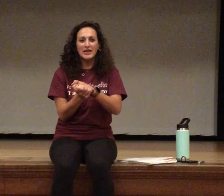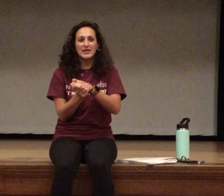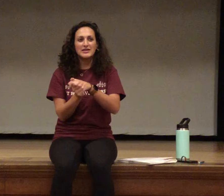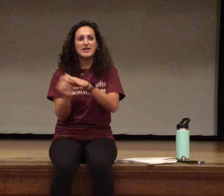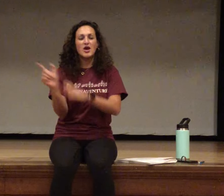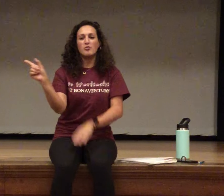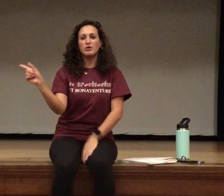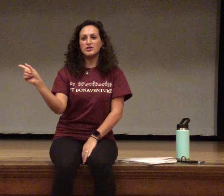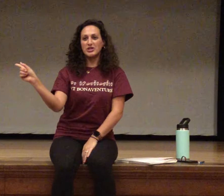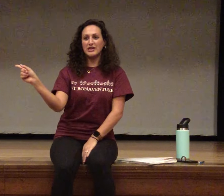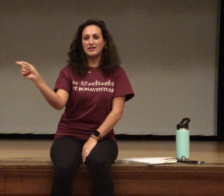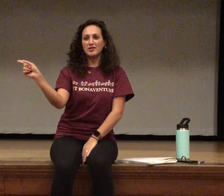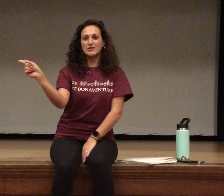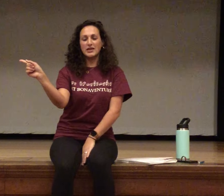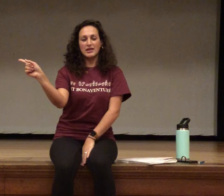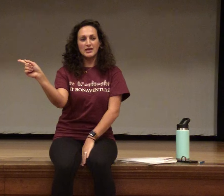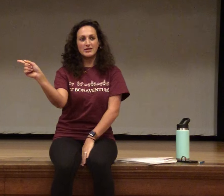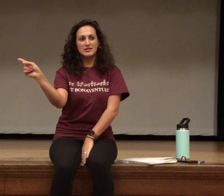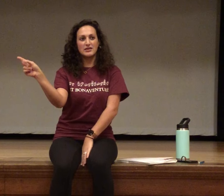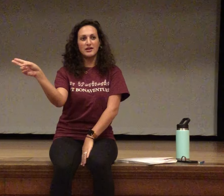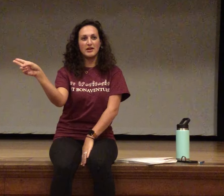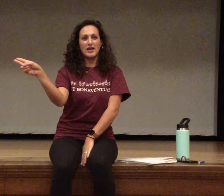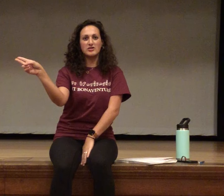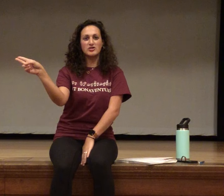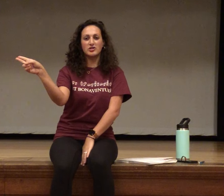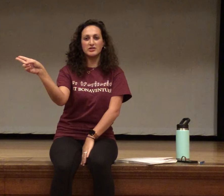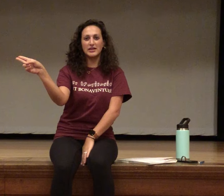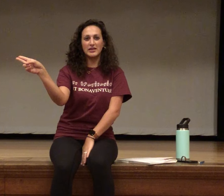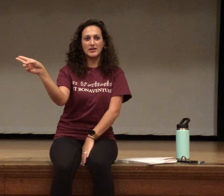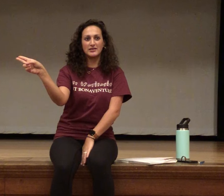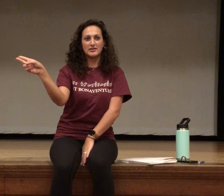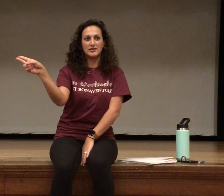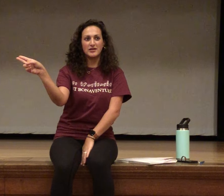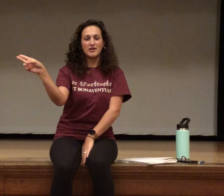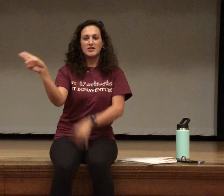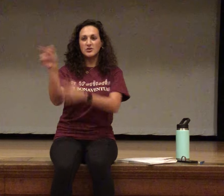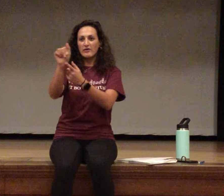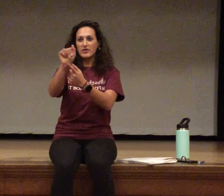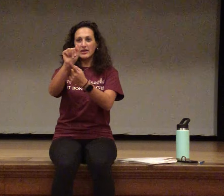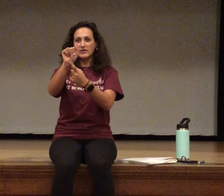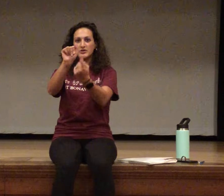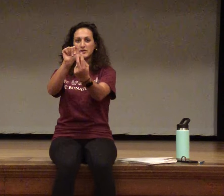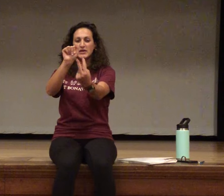it like this but G looks like this and H looks like this so everything else you see